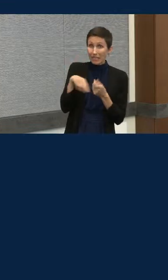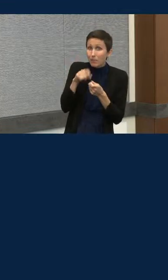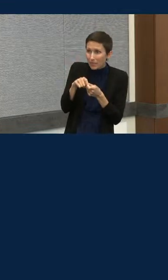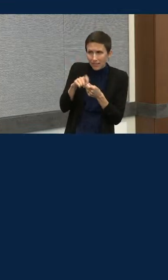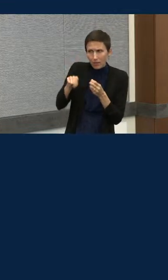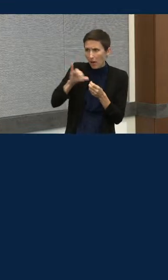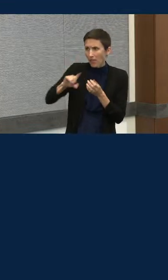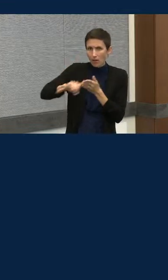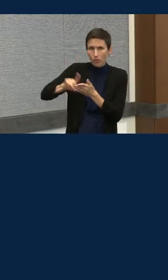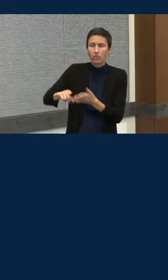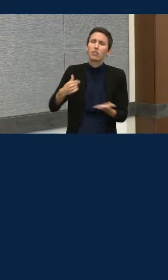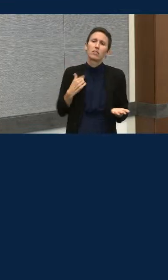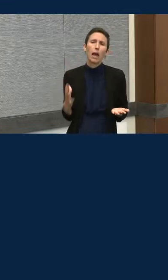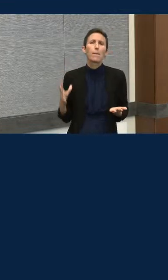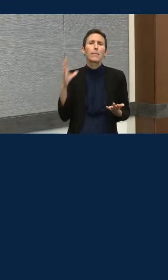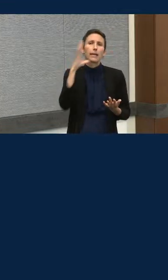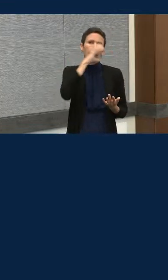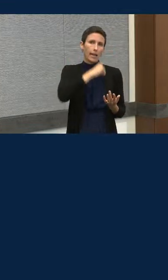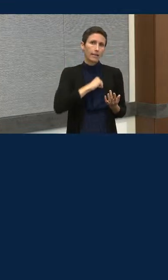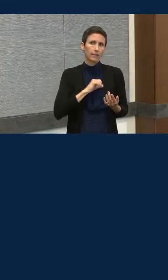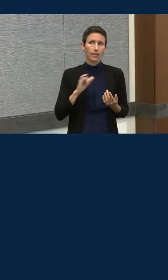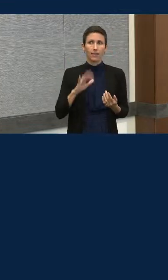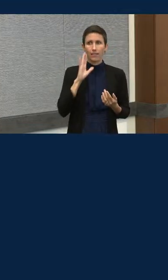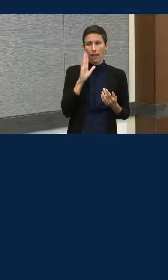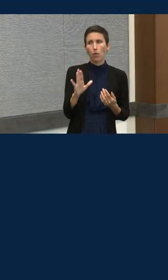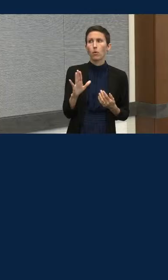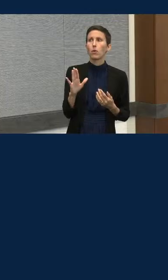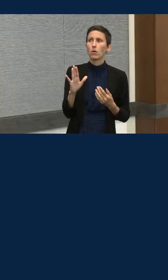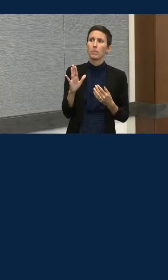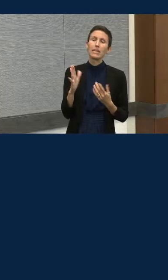guess that is going to be highly